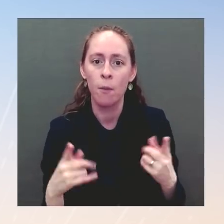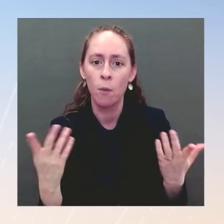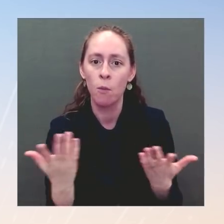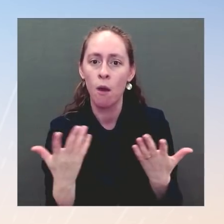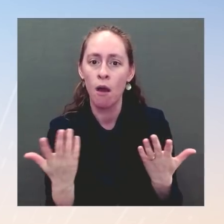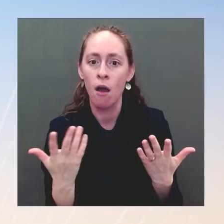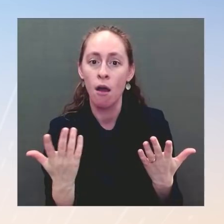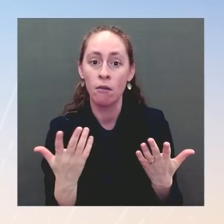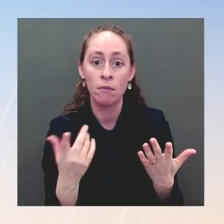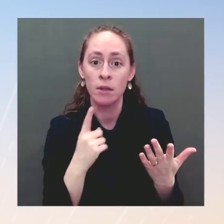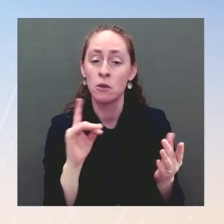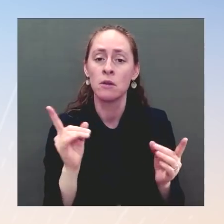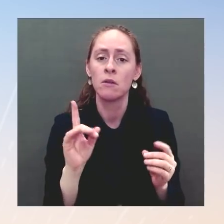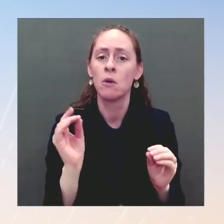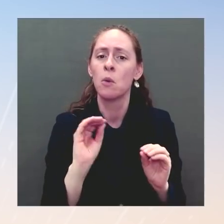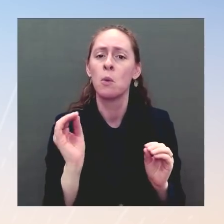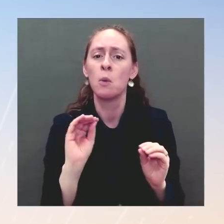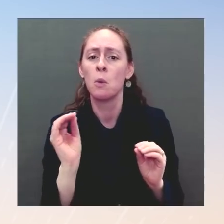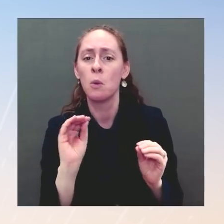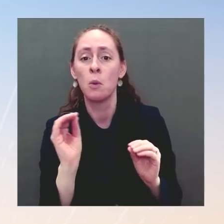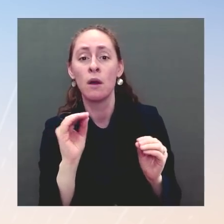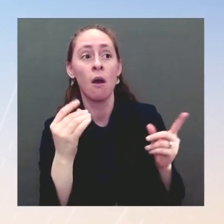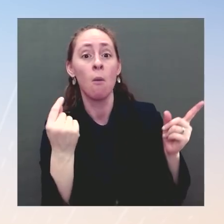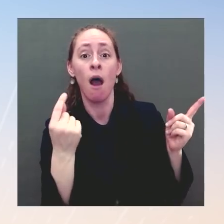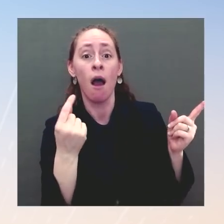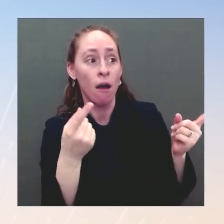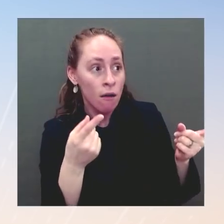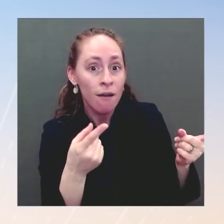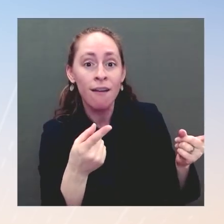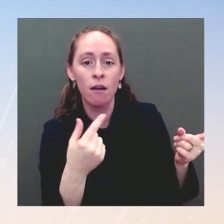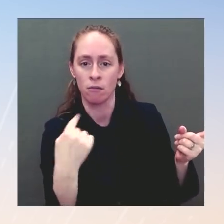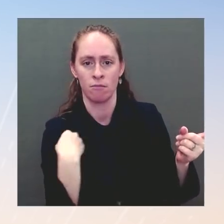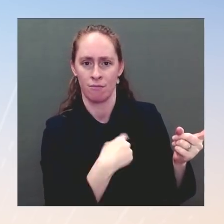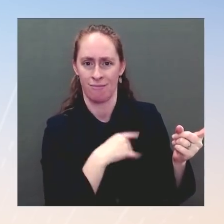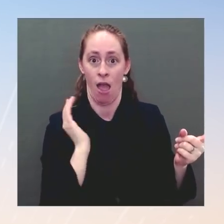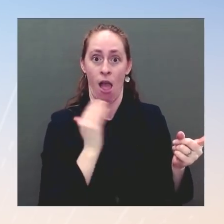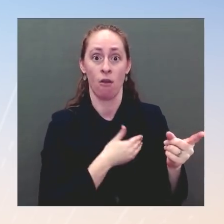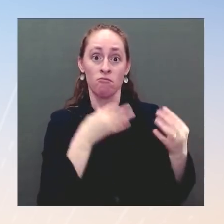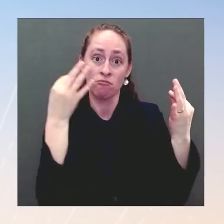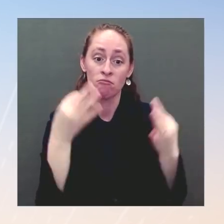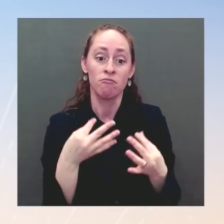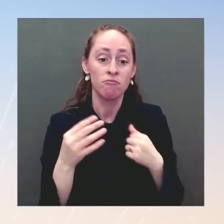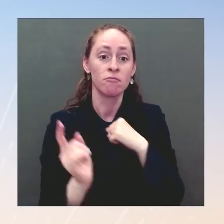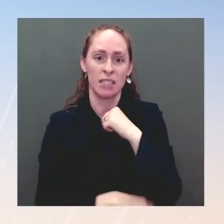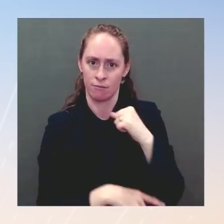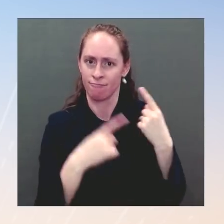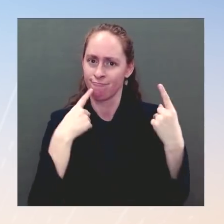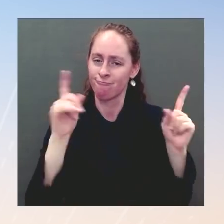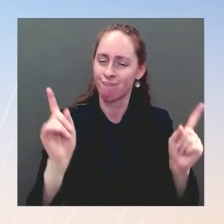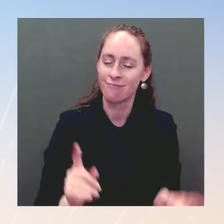The Press: More so the question was: Why would not issuing sanctions last year, earlier --